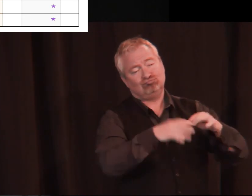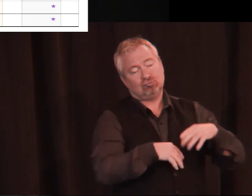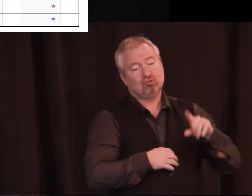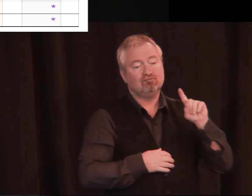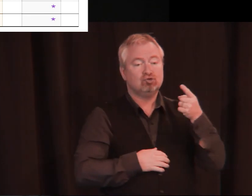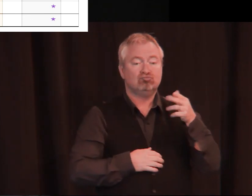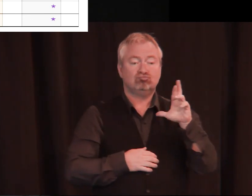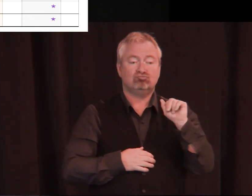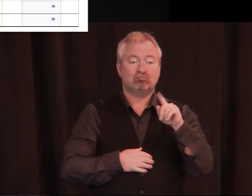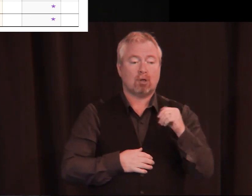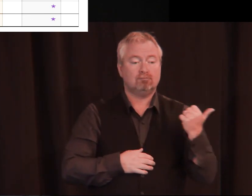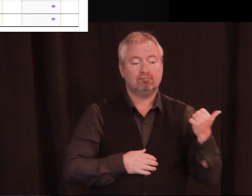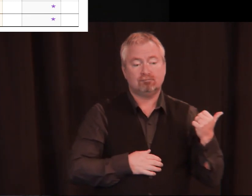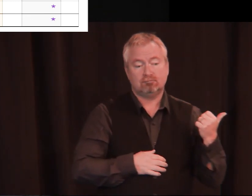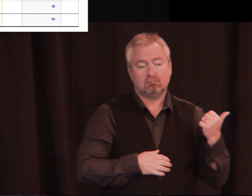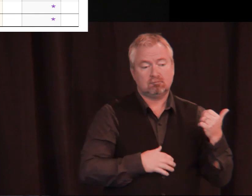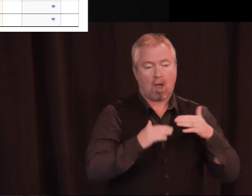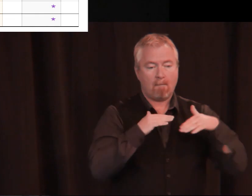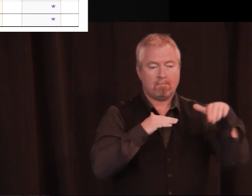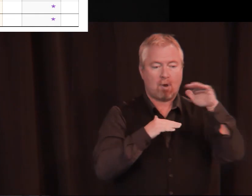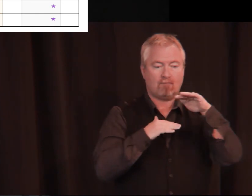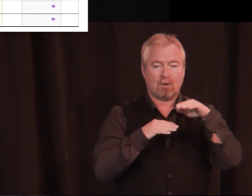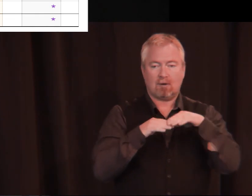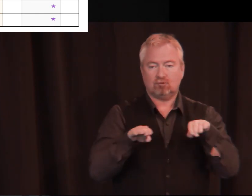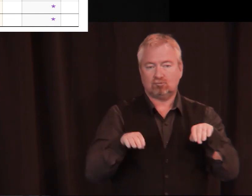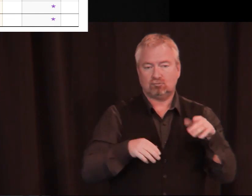she was performing above average in terms of her reading skills,